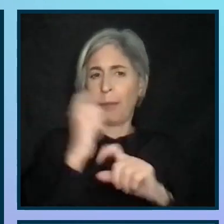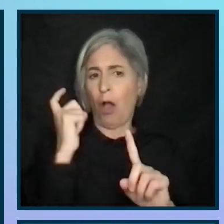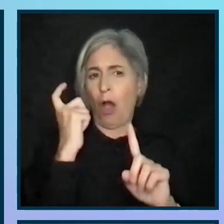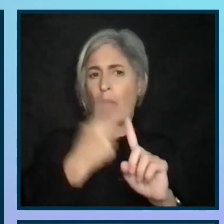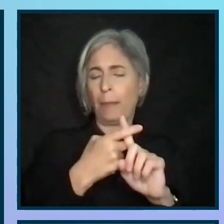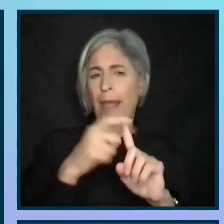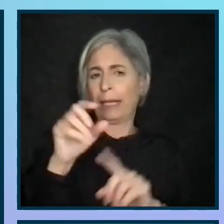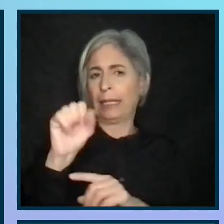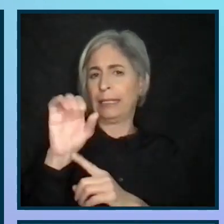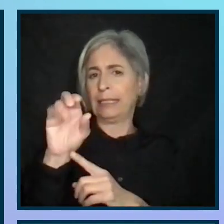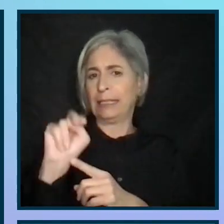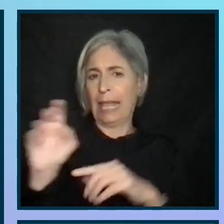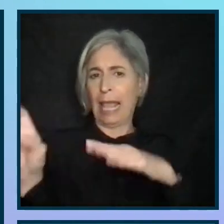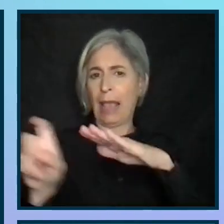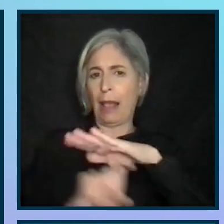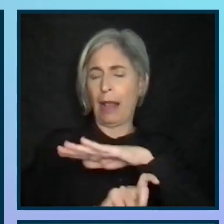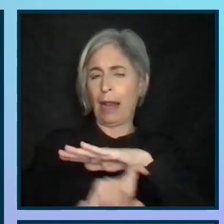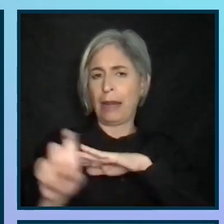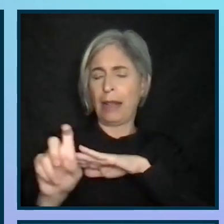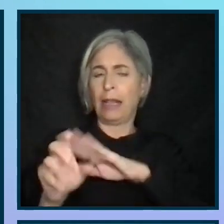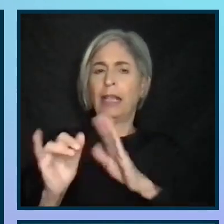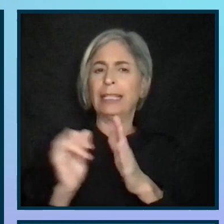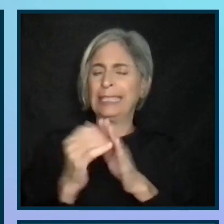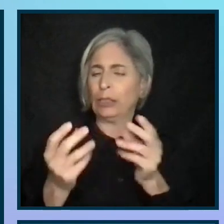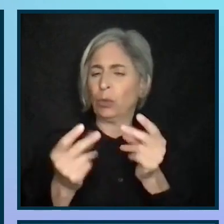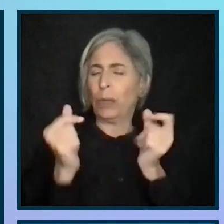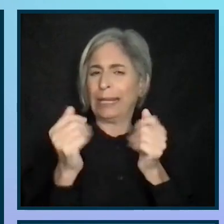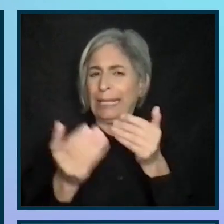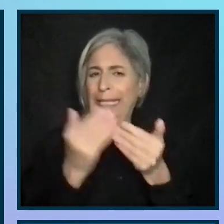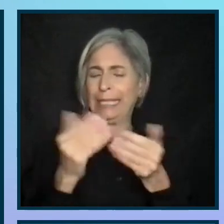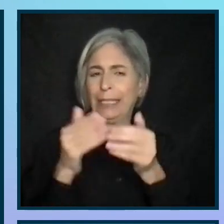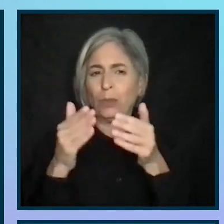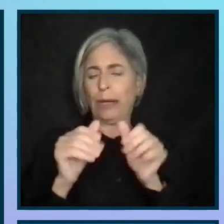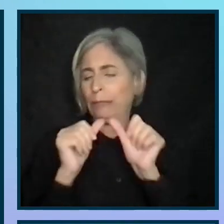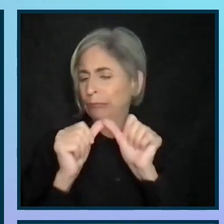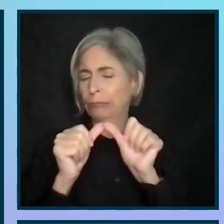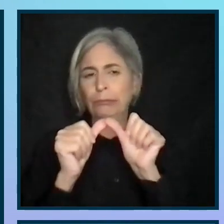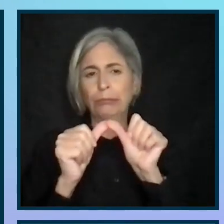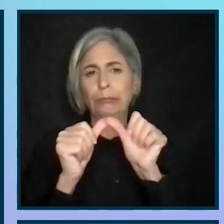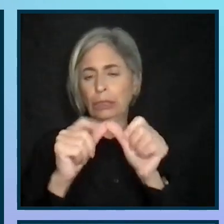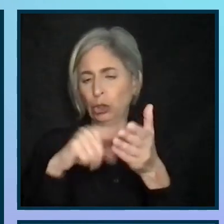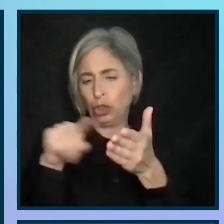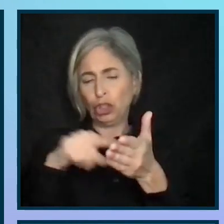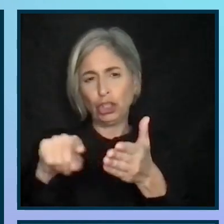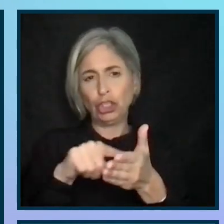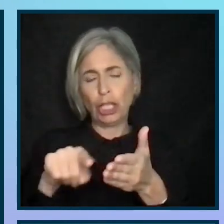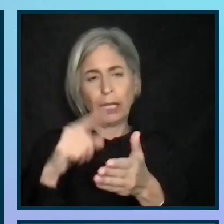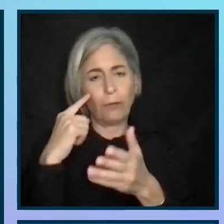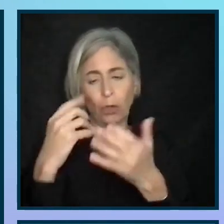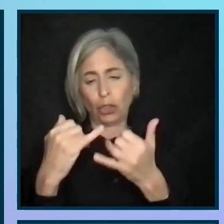This is one of the quickest and easiest ways to continually check for your current state of accessibility.